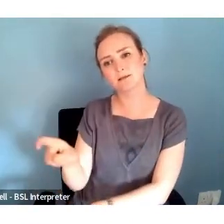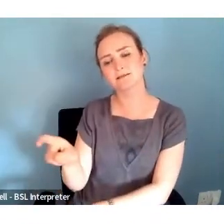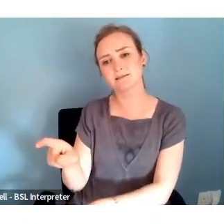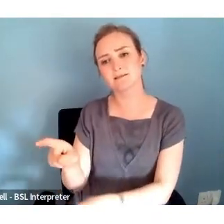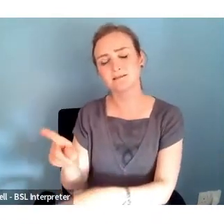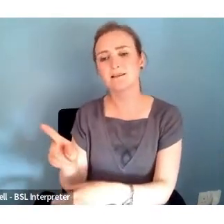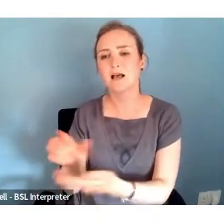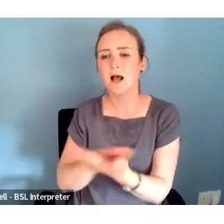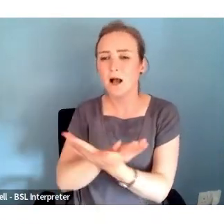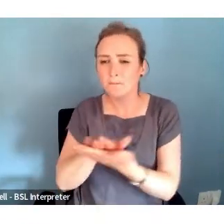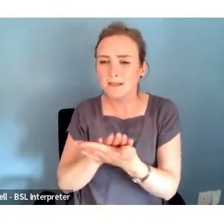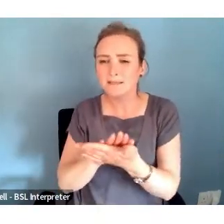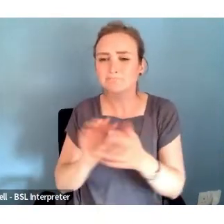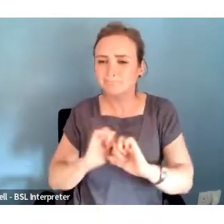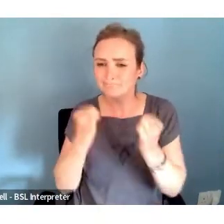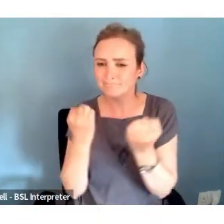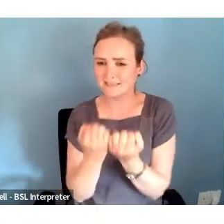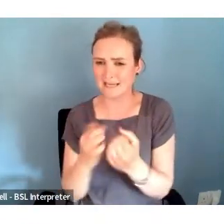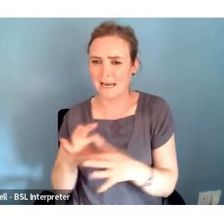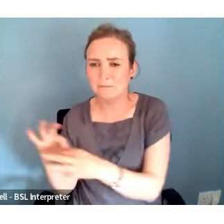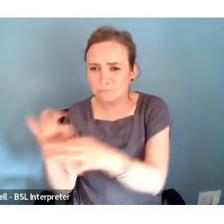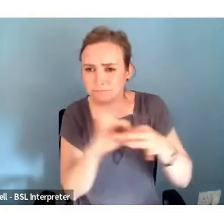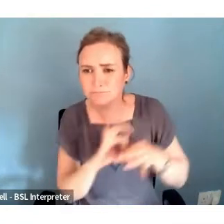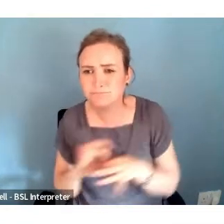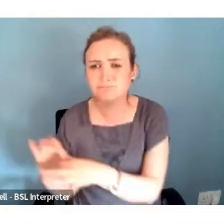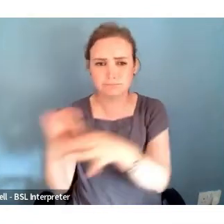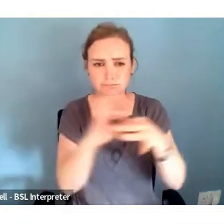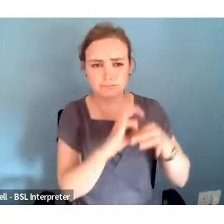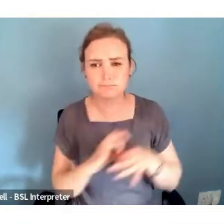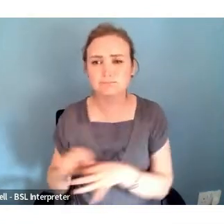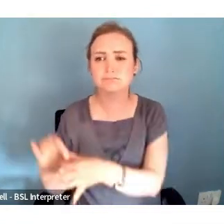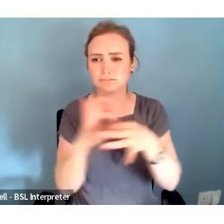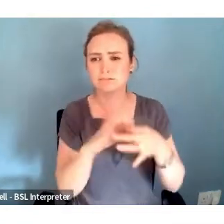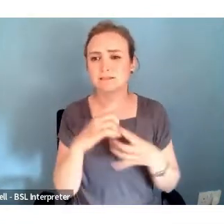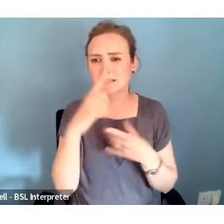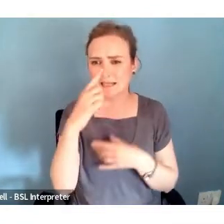look at job carving opportunities as well. That means you play to